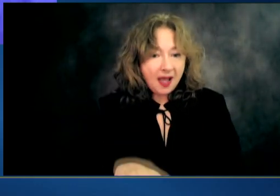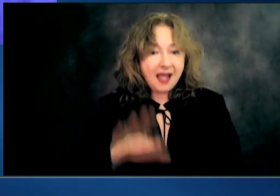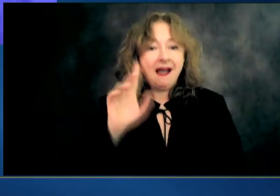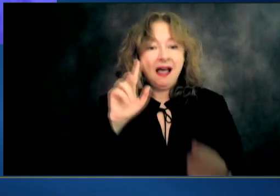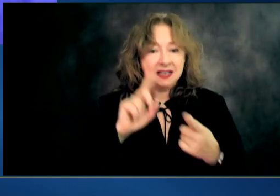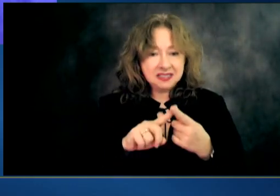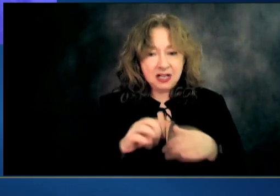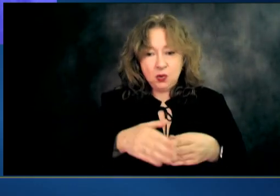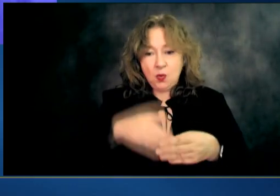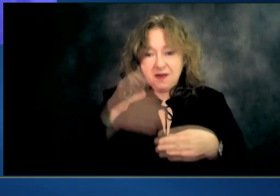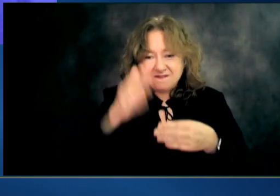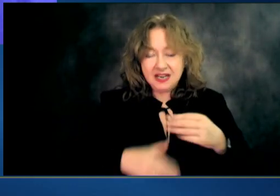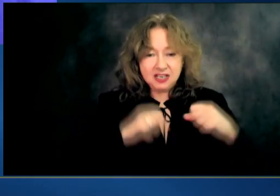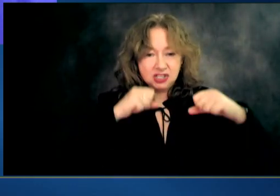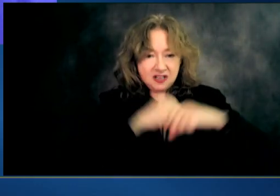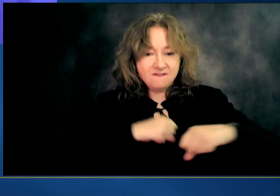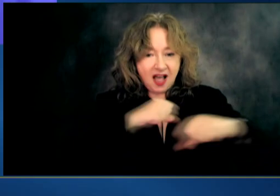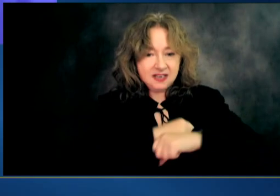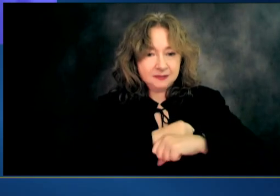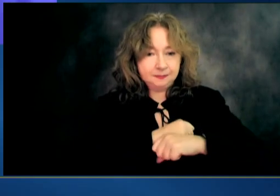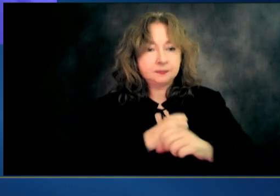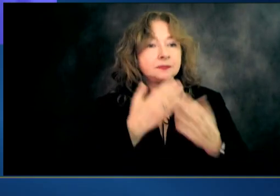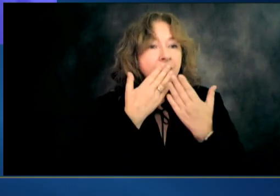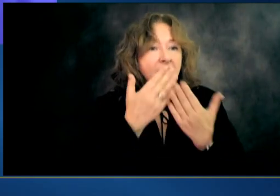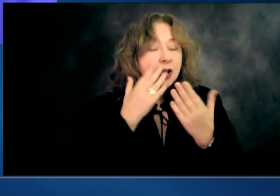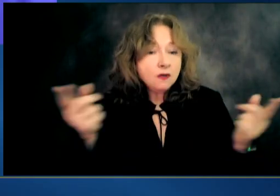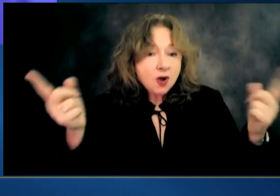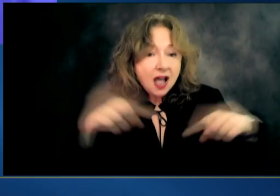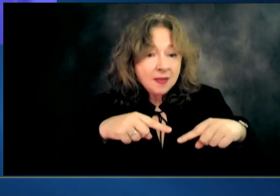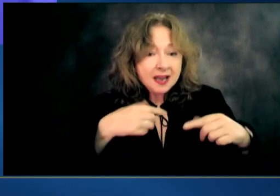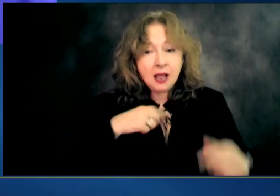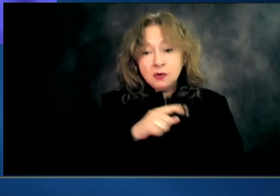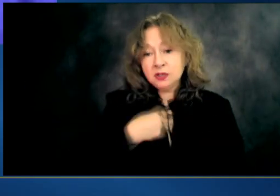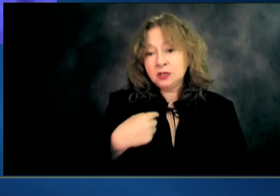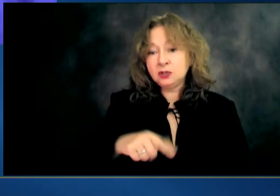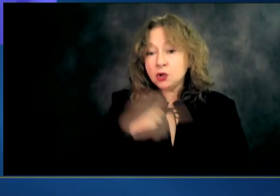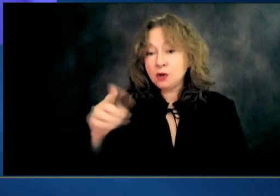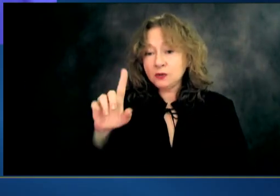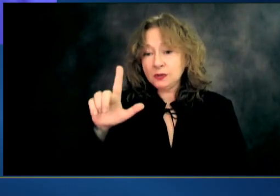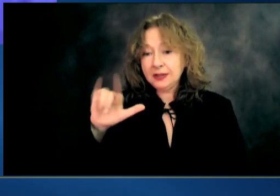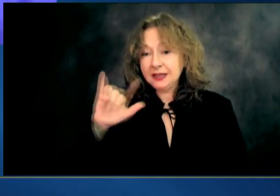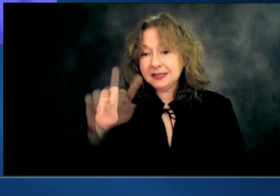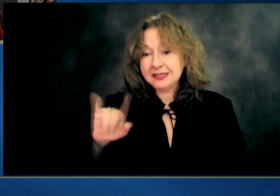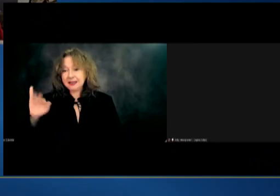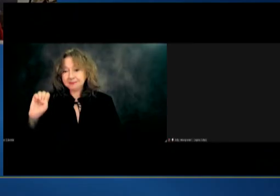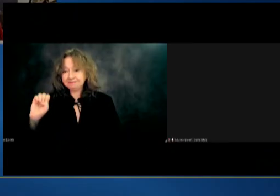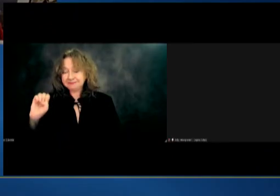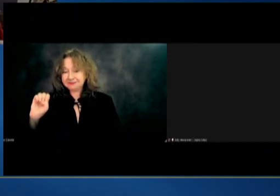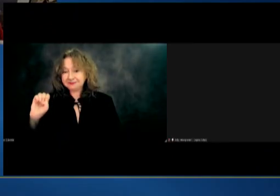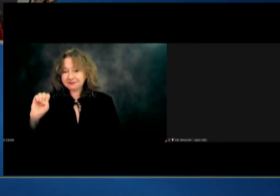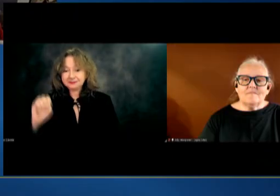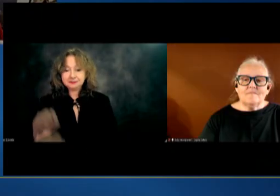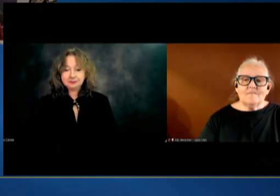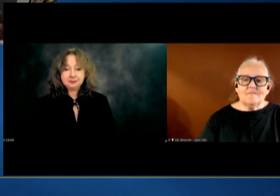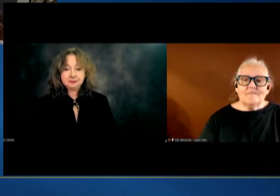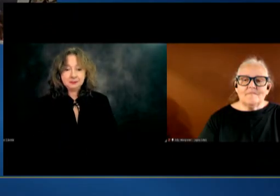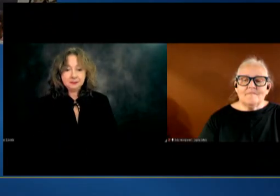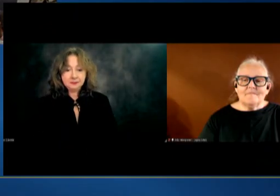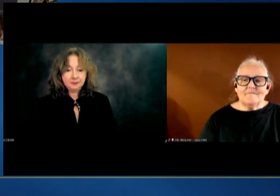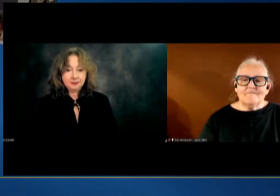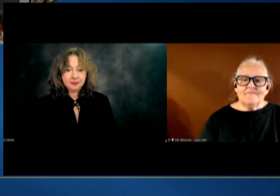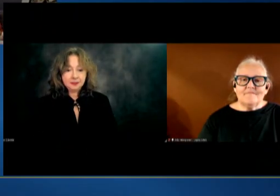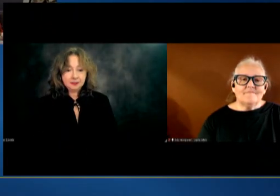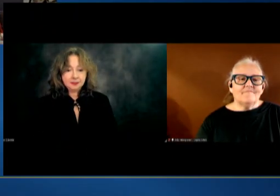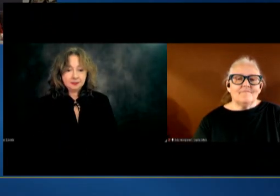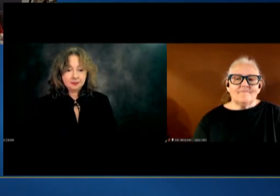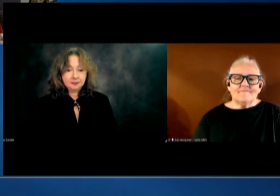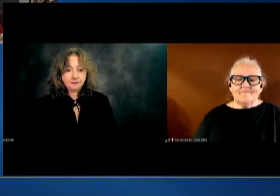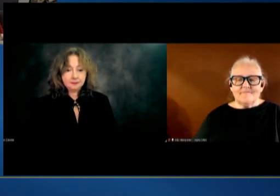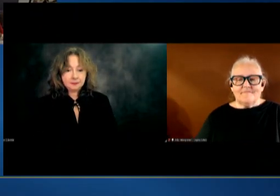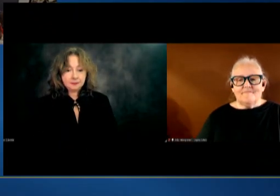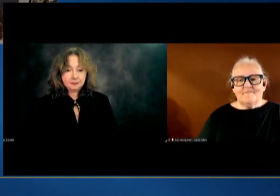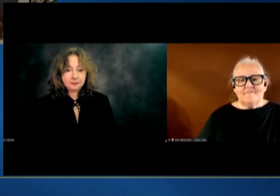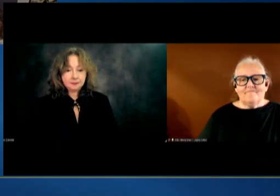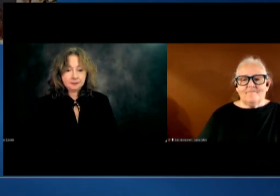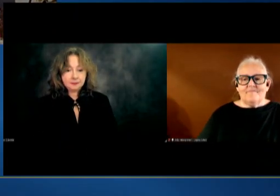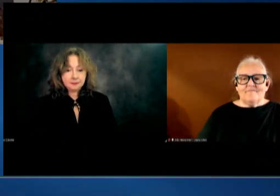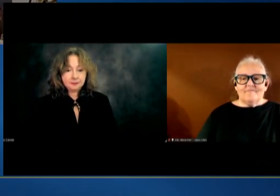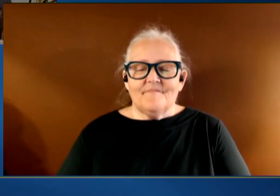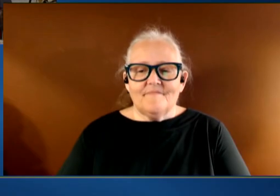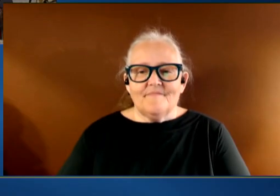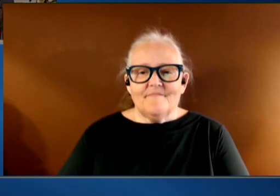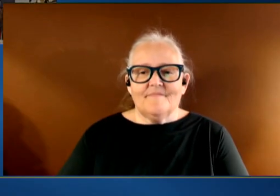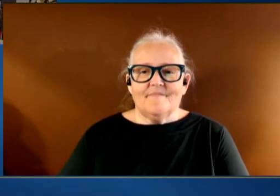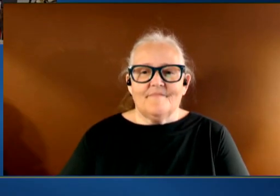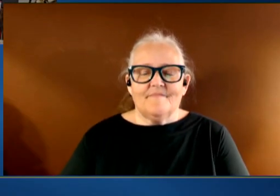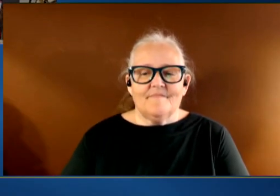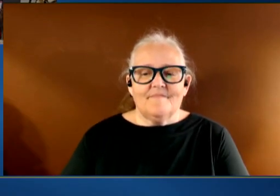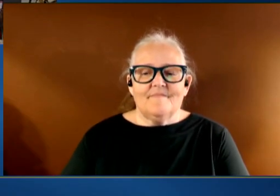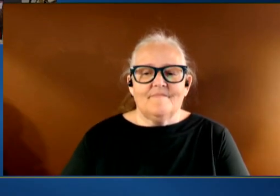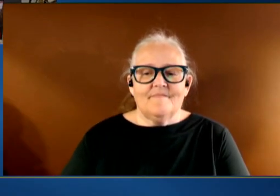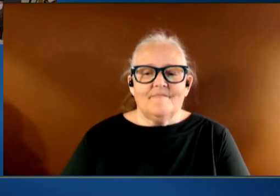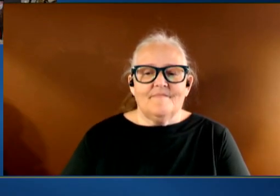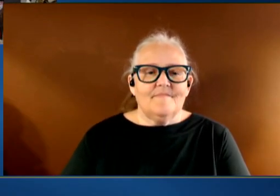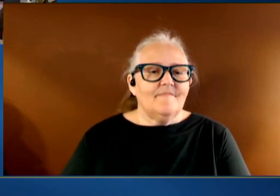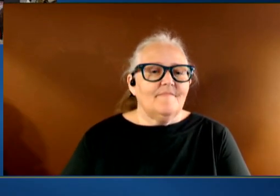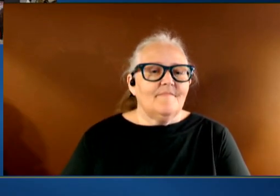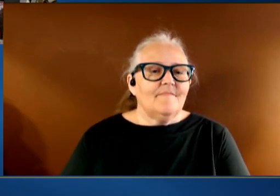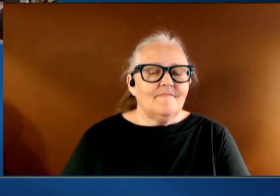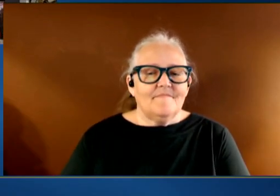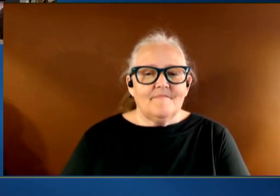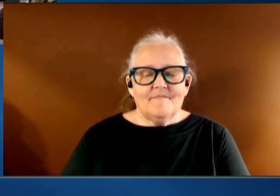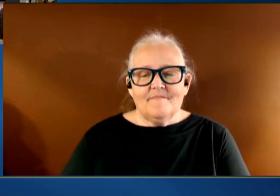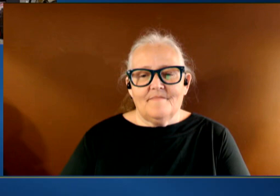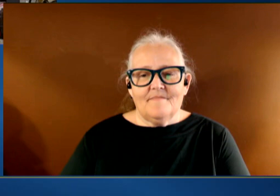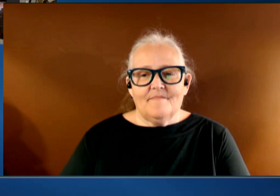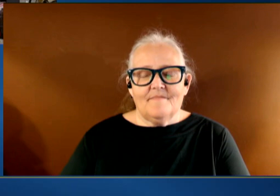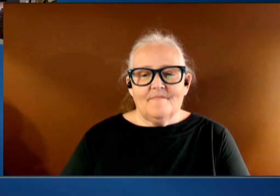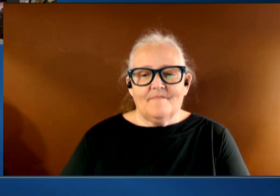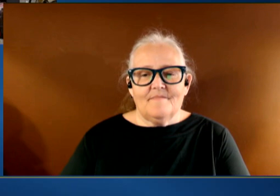this fight. Thank you very much for coming. I'm going to turn this back over to Lizzie.